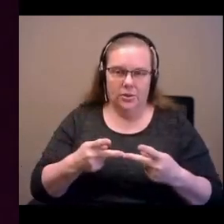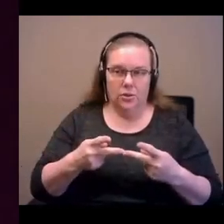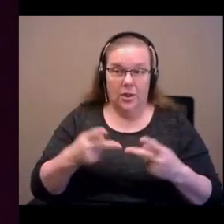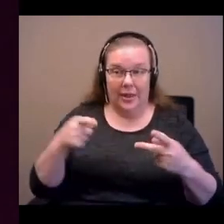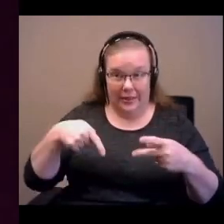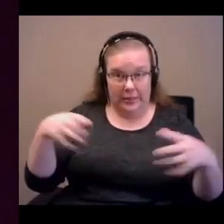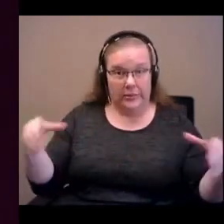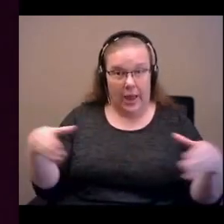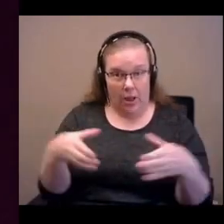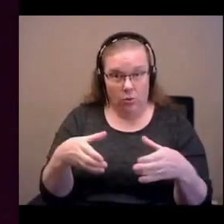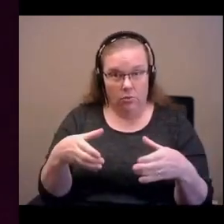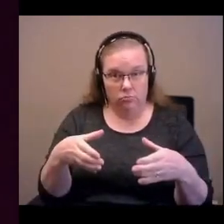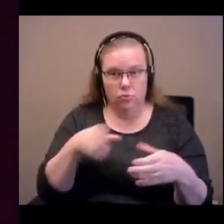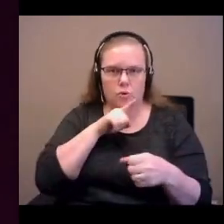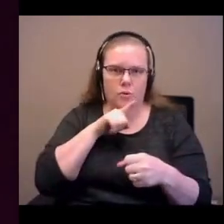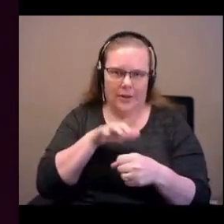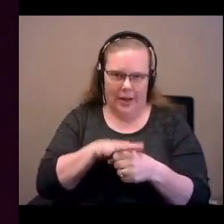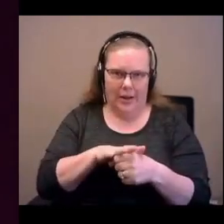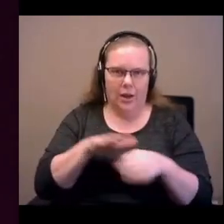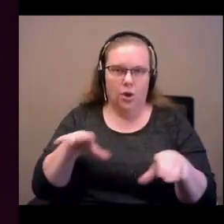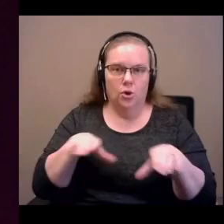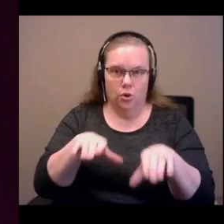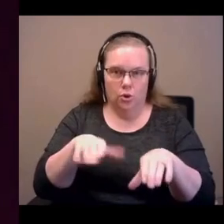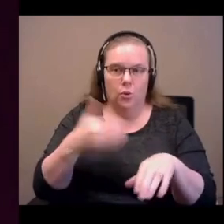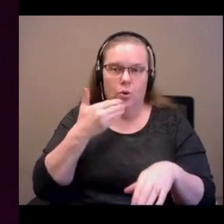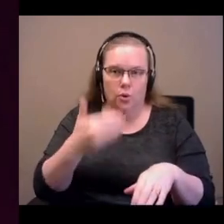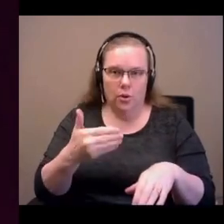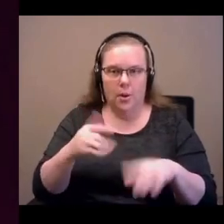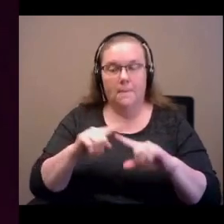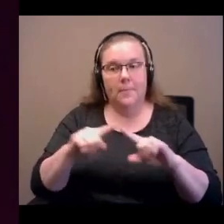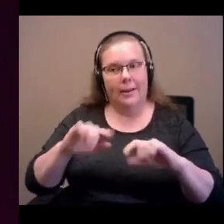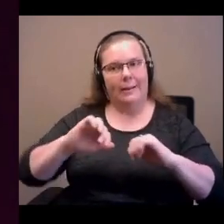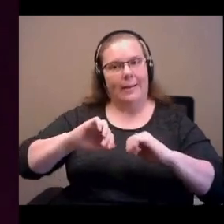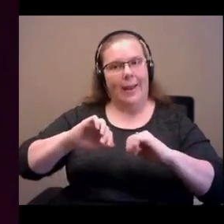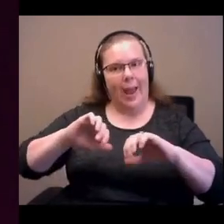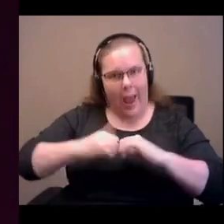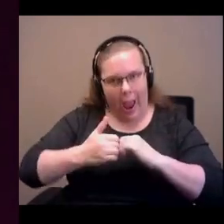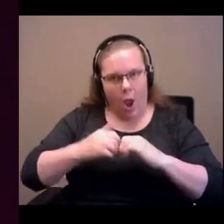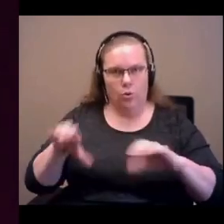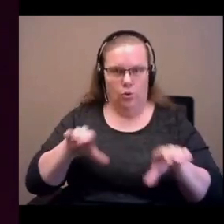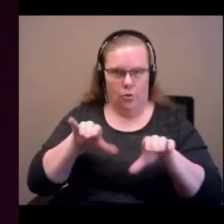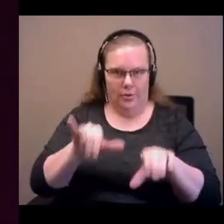it’s the how you do it. You believe that communications, storytelling, connecting